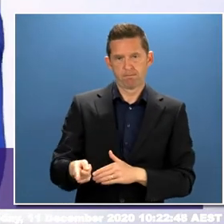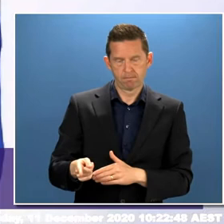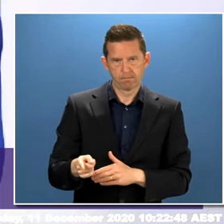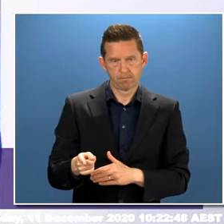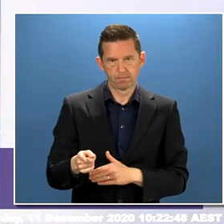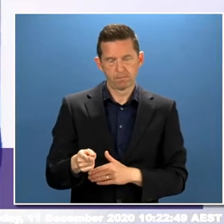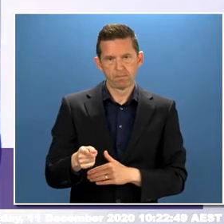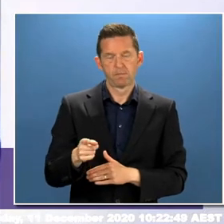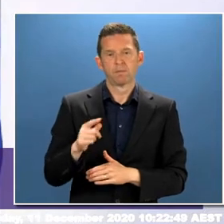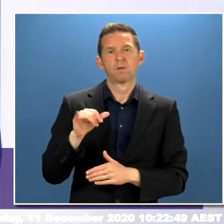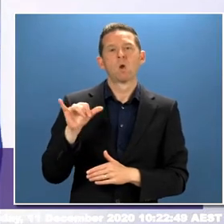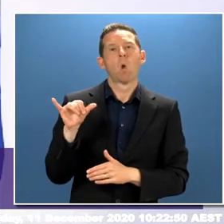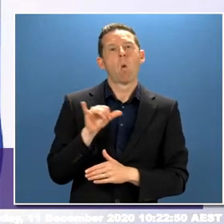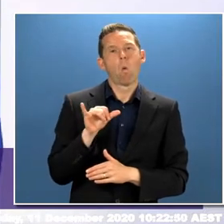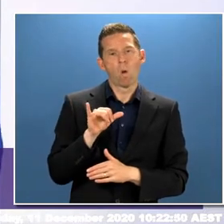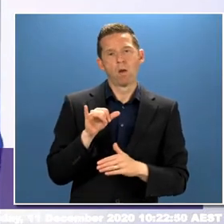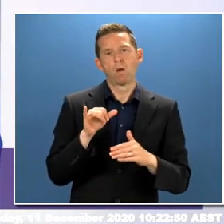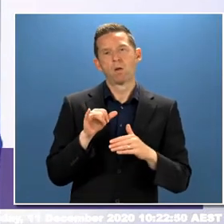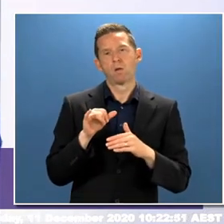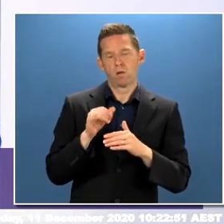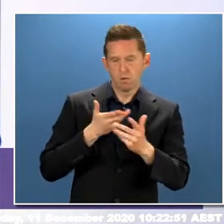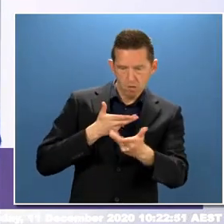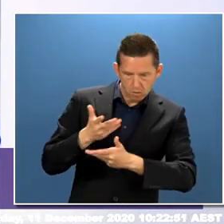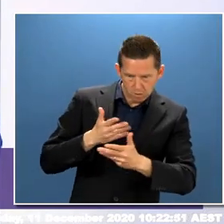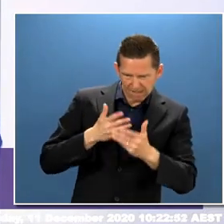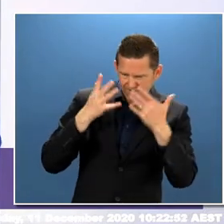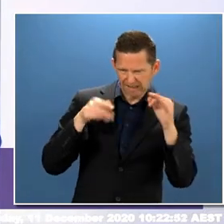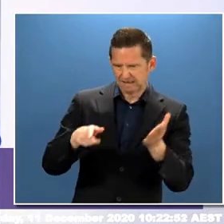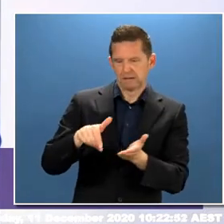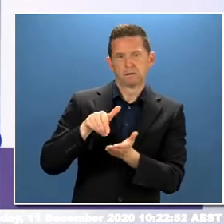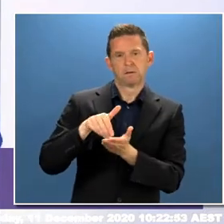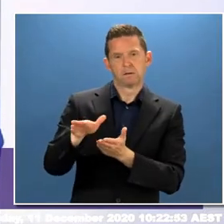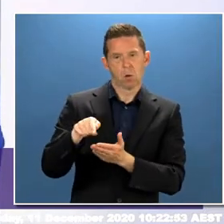does something in the employment relationship, including termination, that won't be unlawful.